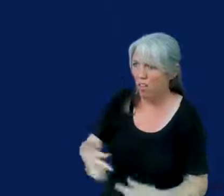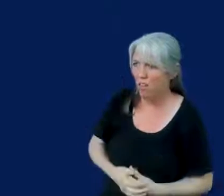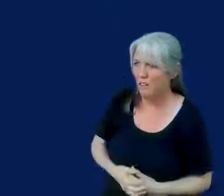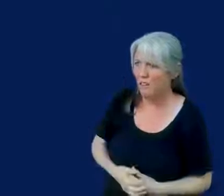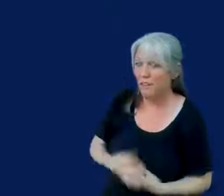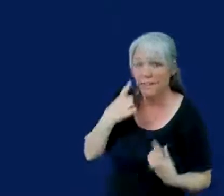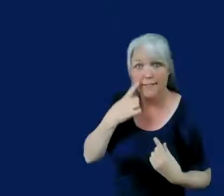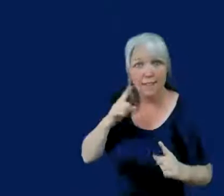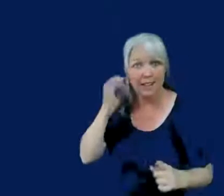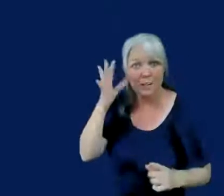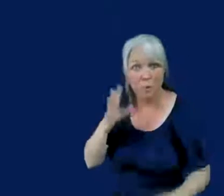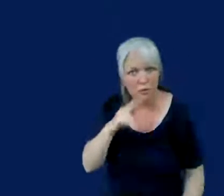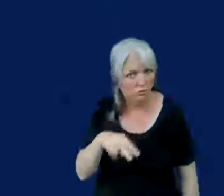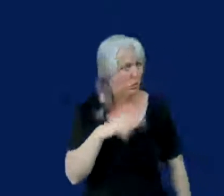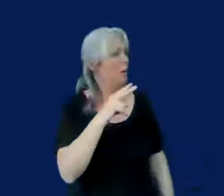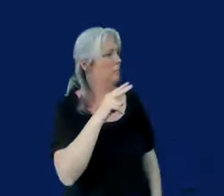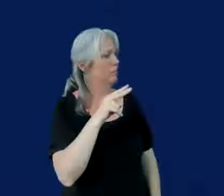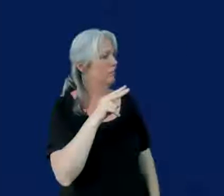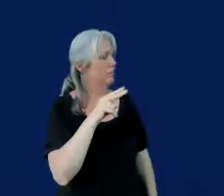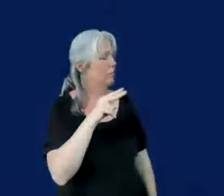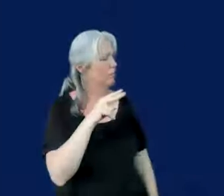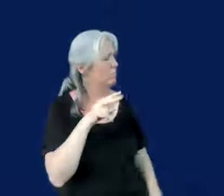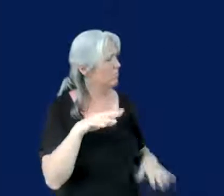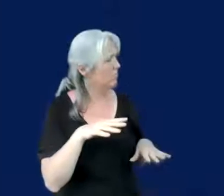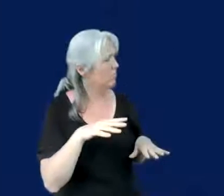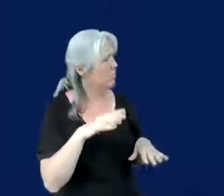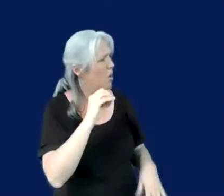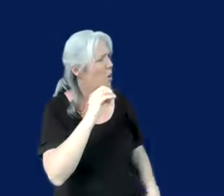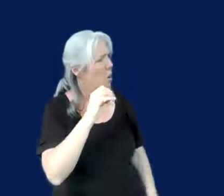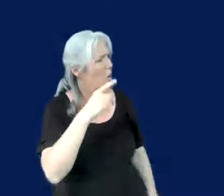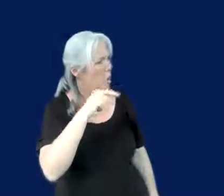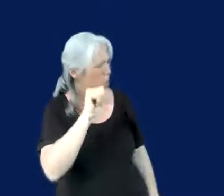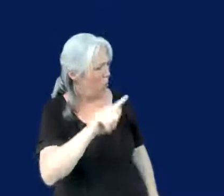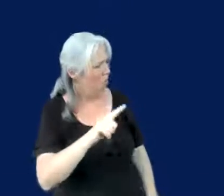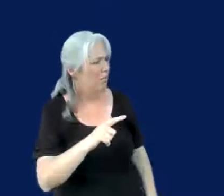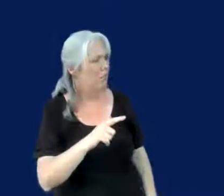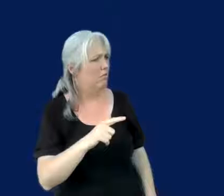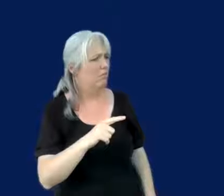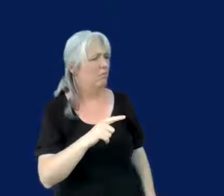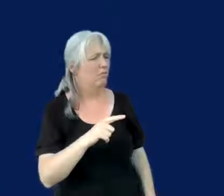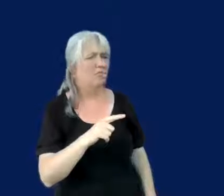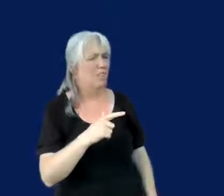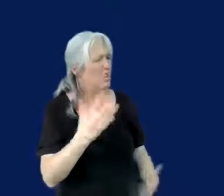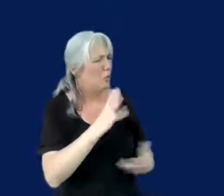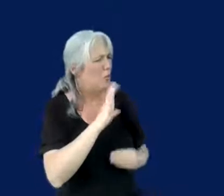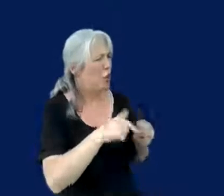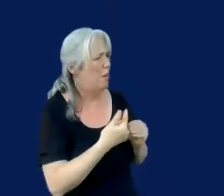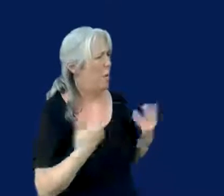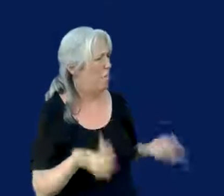Finally the preacher looked up at me. “Opal,” he said, “what are you talking about?”